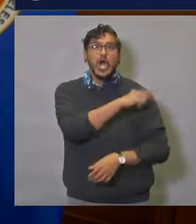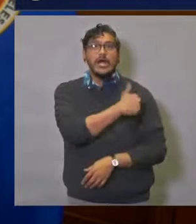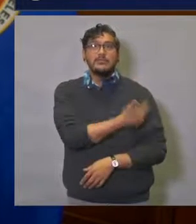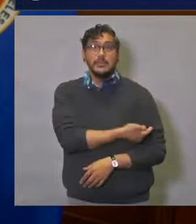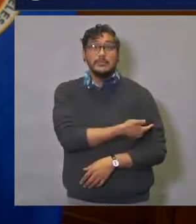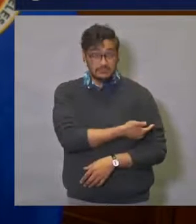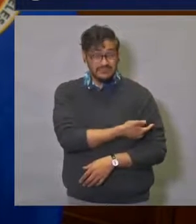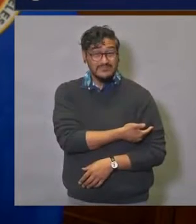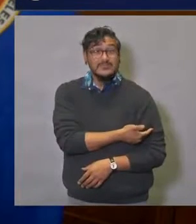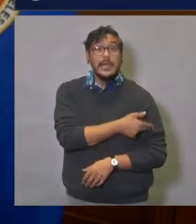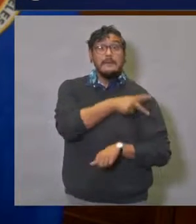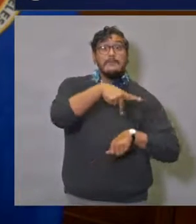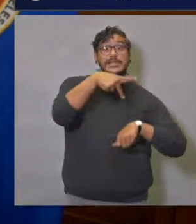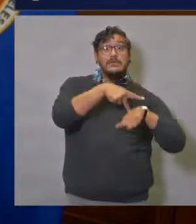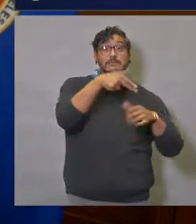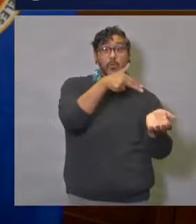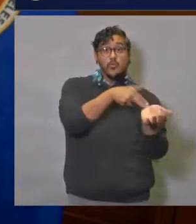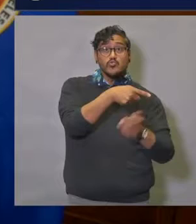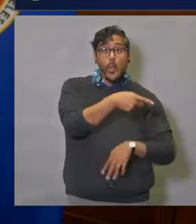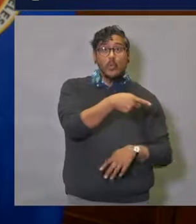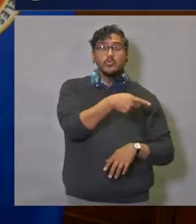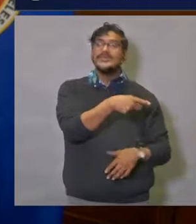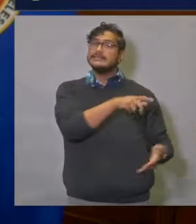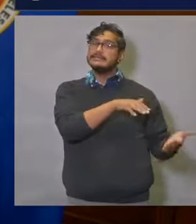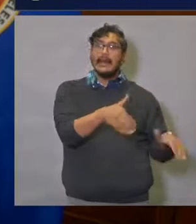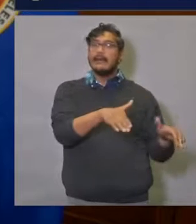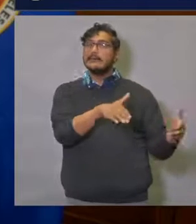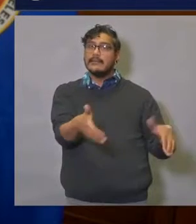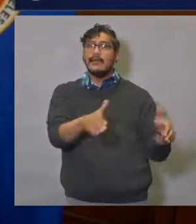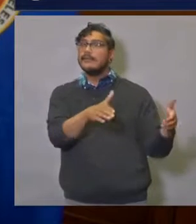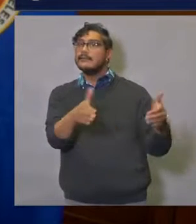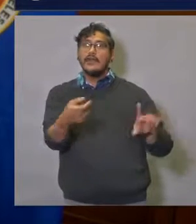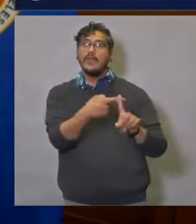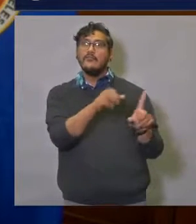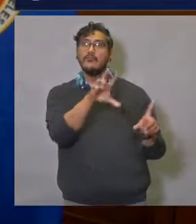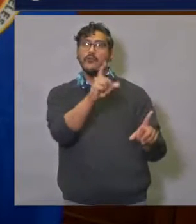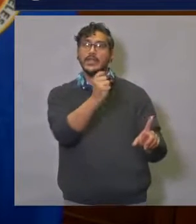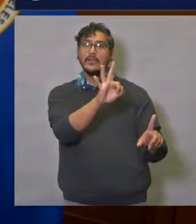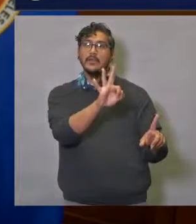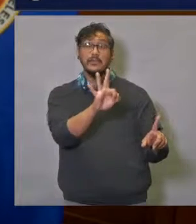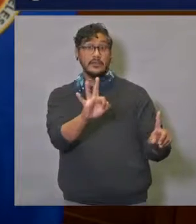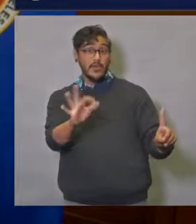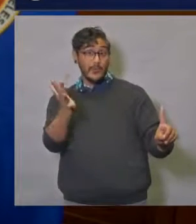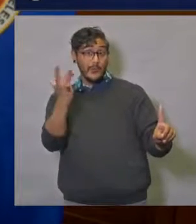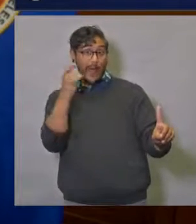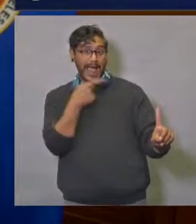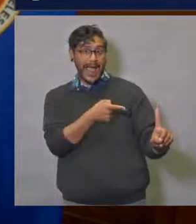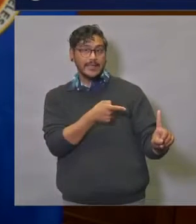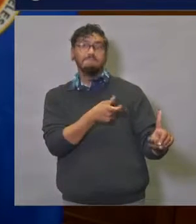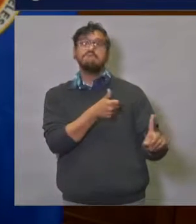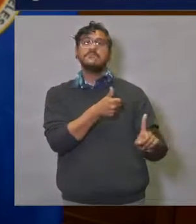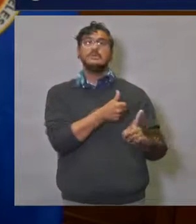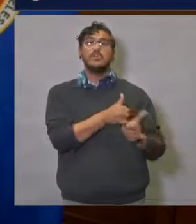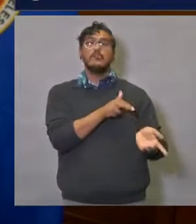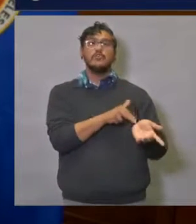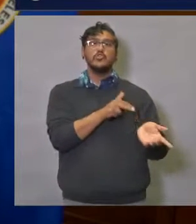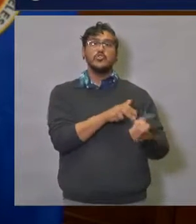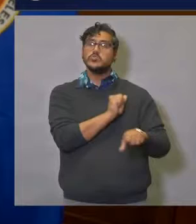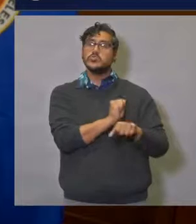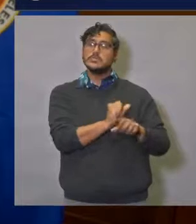IT WAS FILIPINO NURSES WHO DIEDM